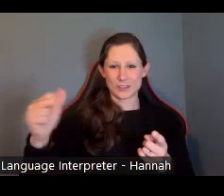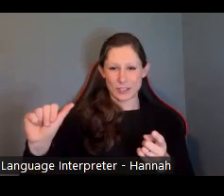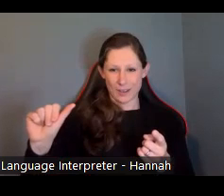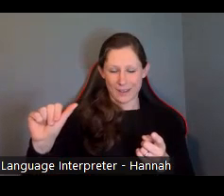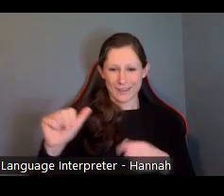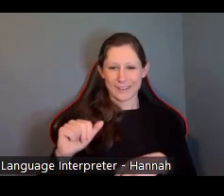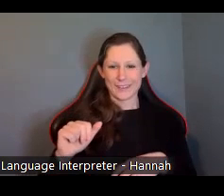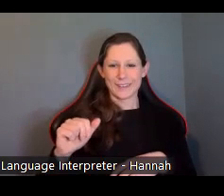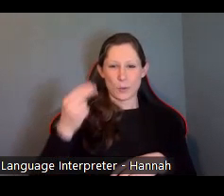A couple more coming in.